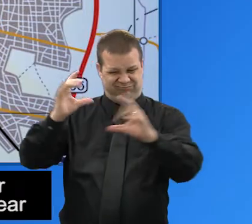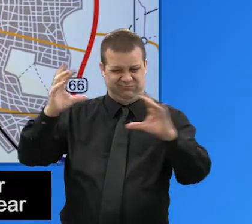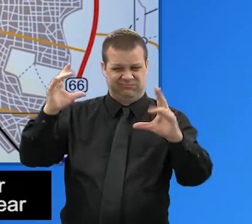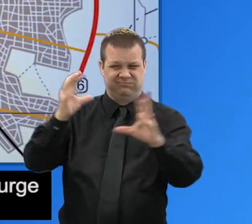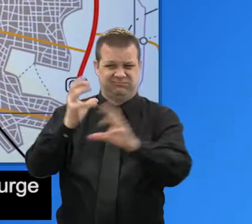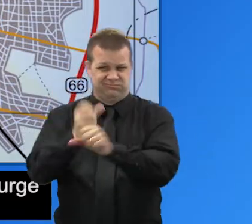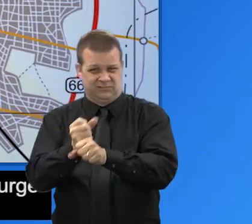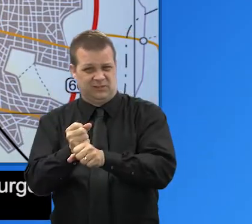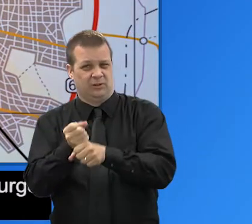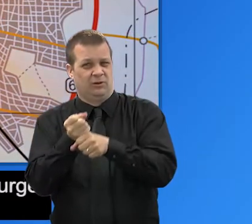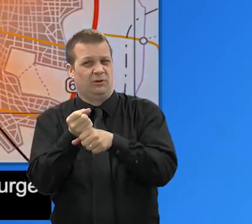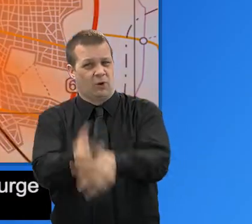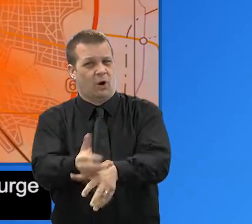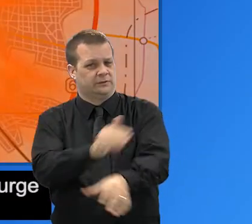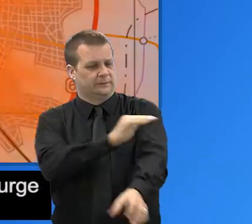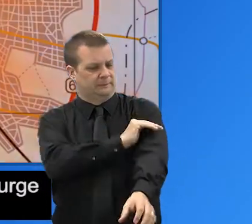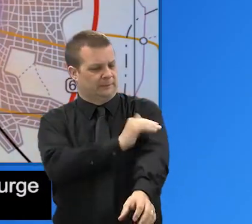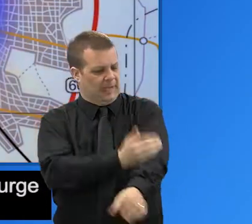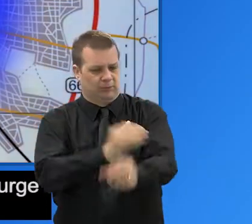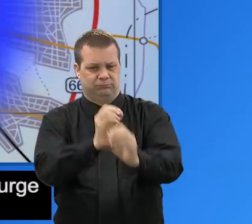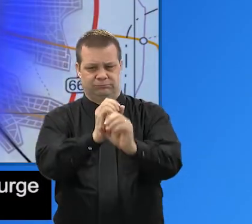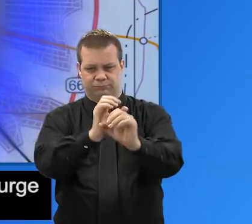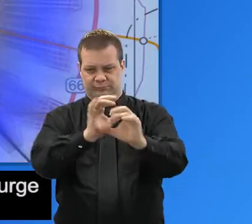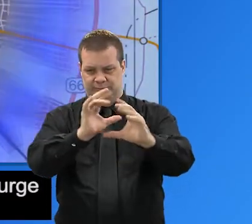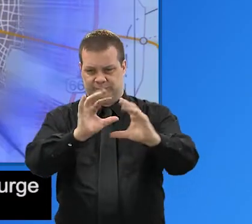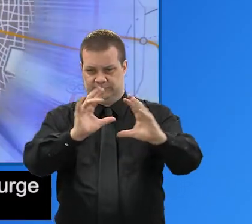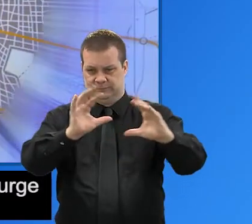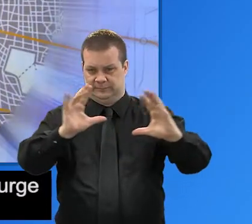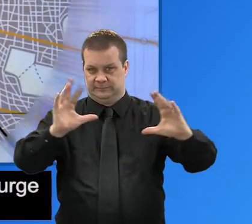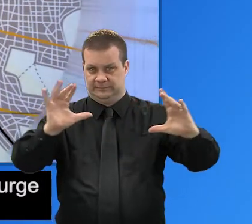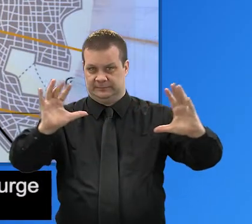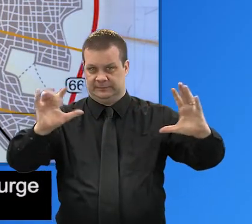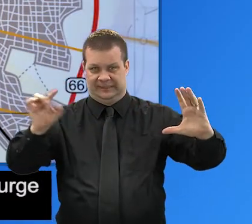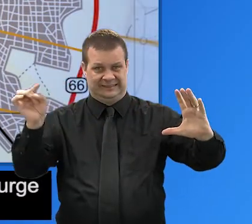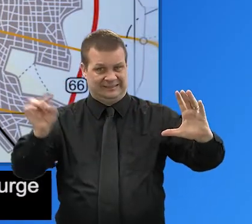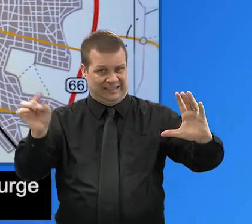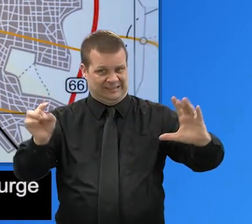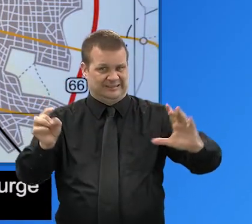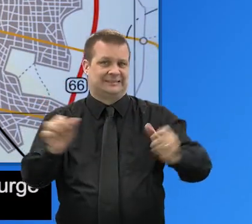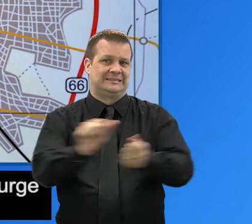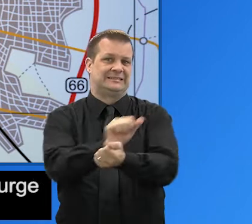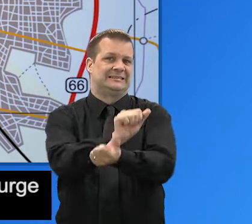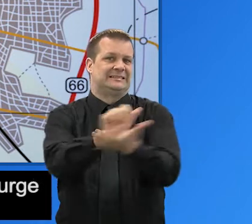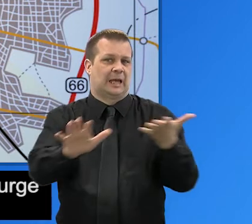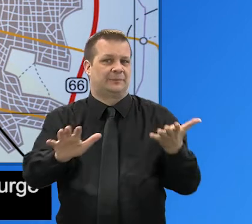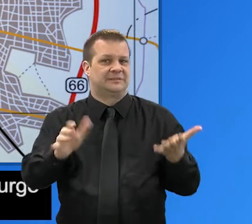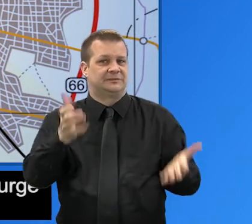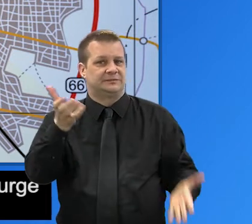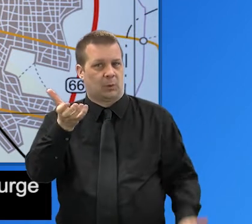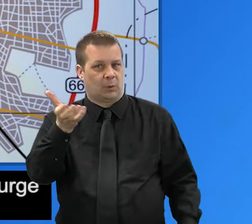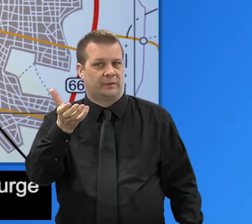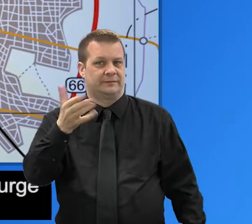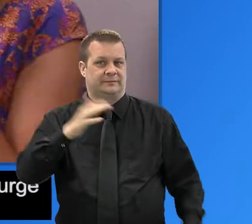nuclear detonation that produces a surge of energy. This surge can damage electronic devices.